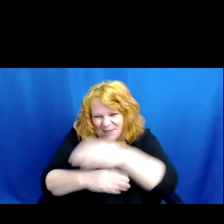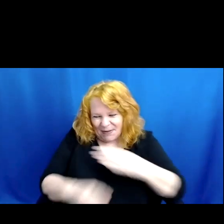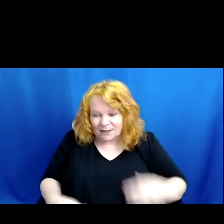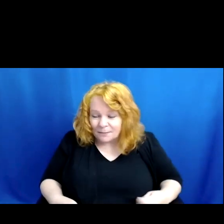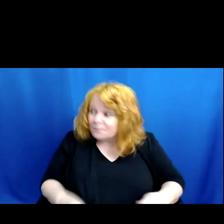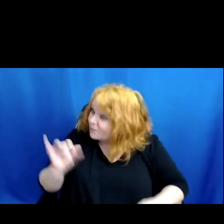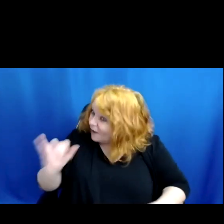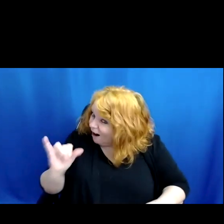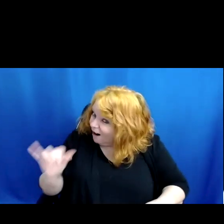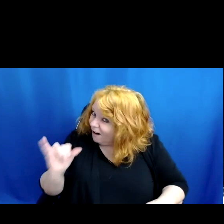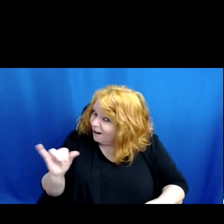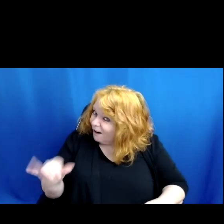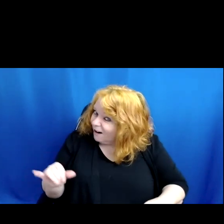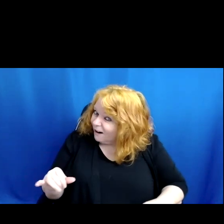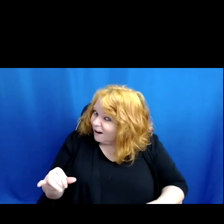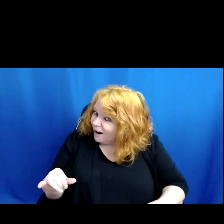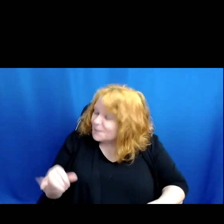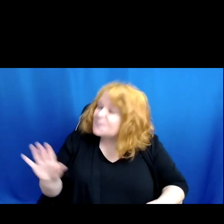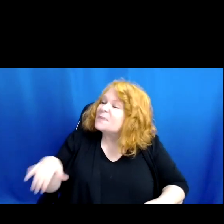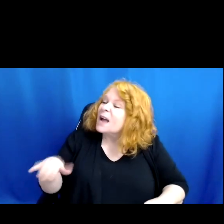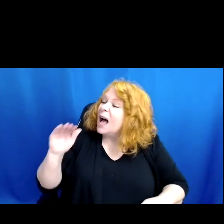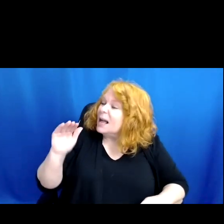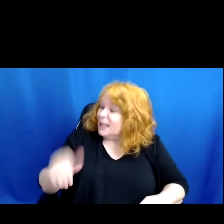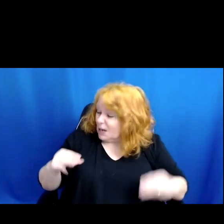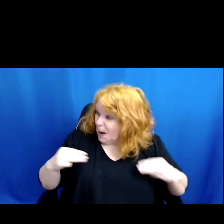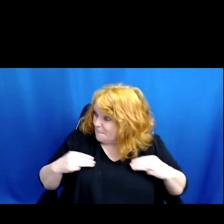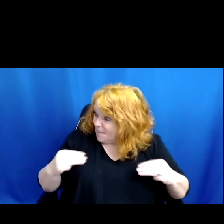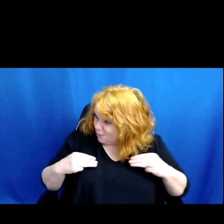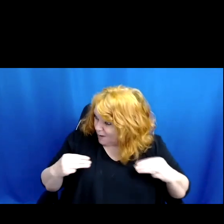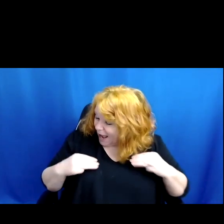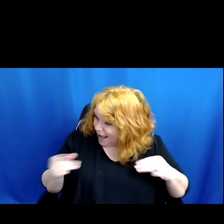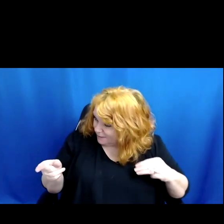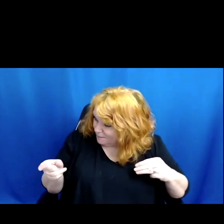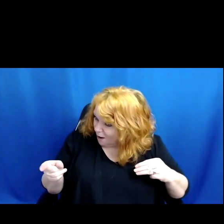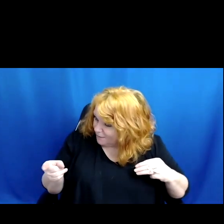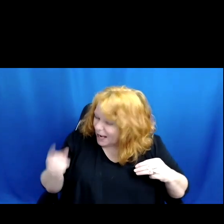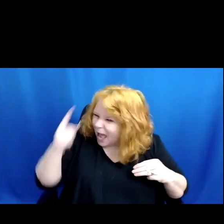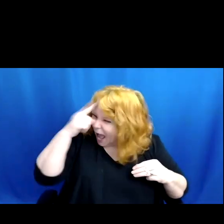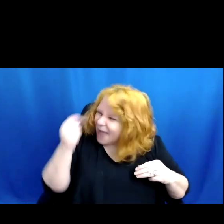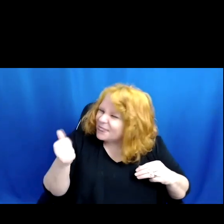And I think Midwest Marvin, you are a little bit shorter than Big Marvin.